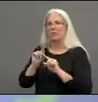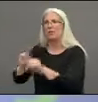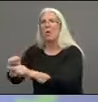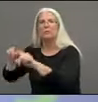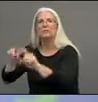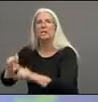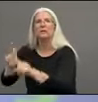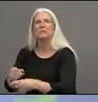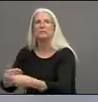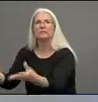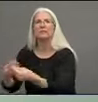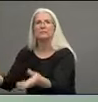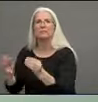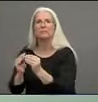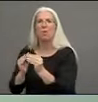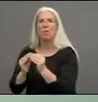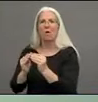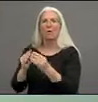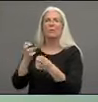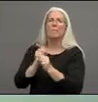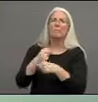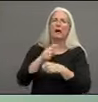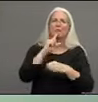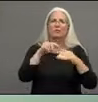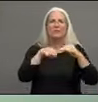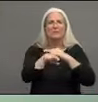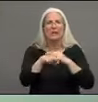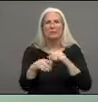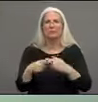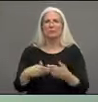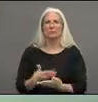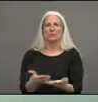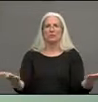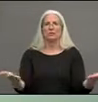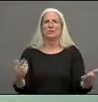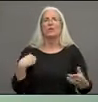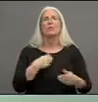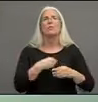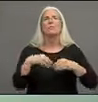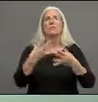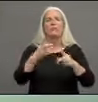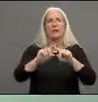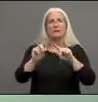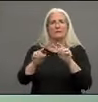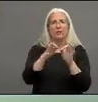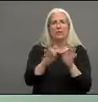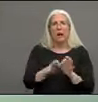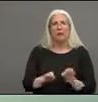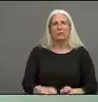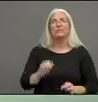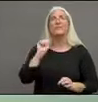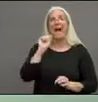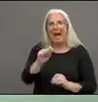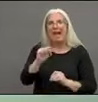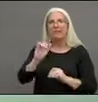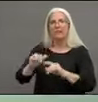and of course that we're providing them in multiple languages for folks to be able to access them more easily.